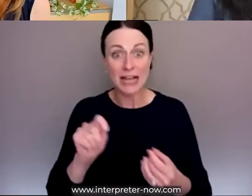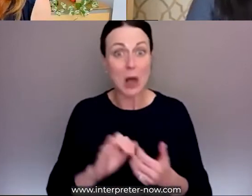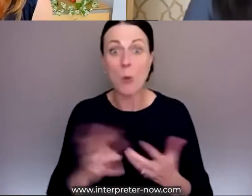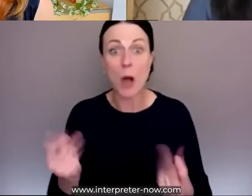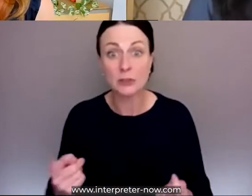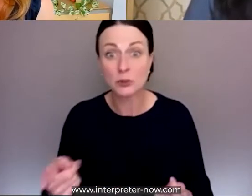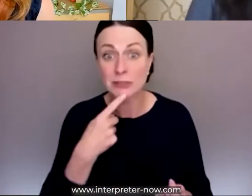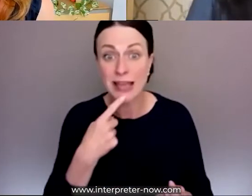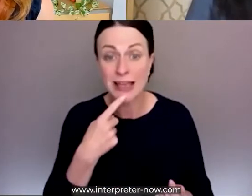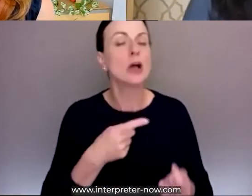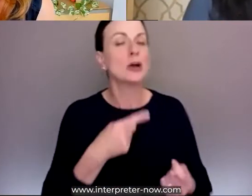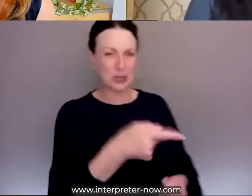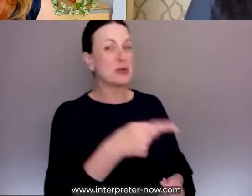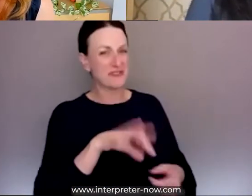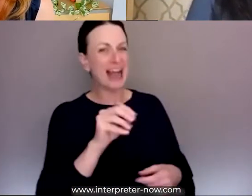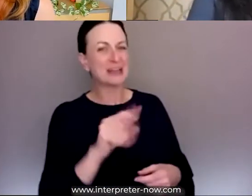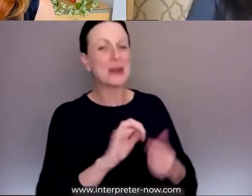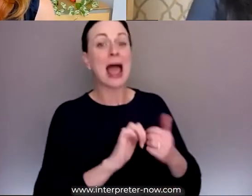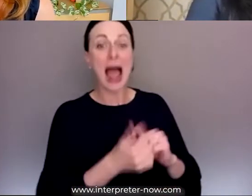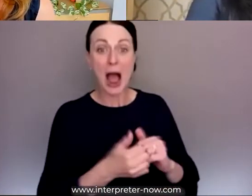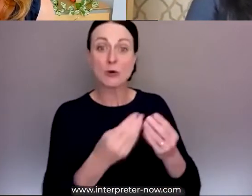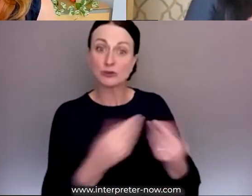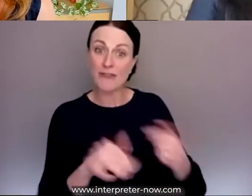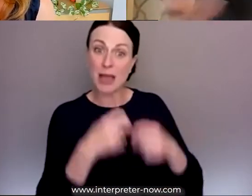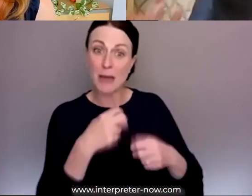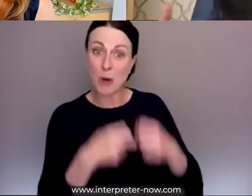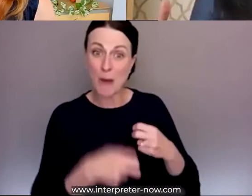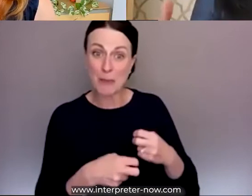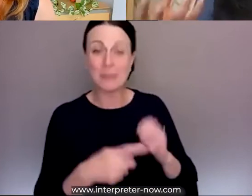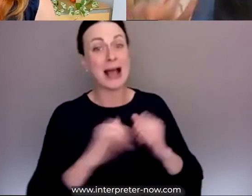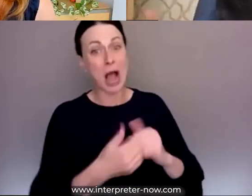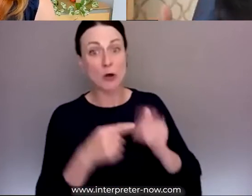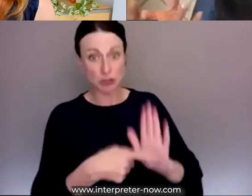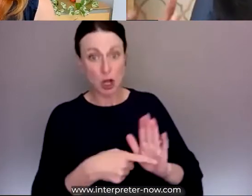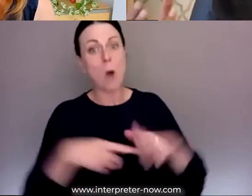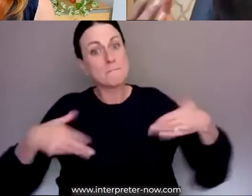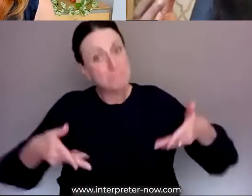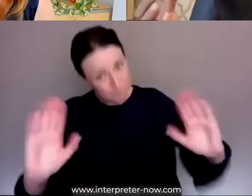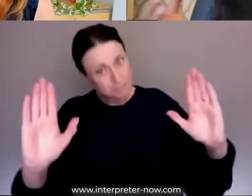When you find out how we can do that, how we can show that you can have productive,